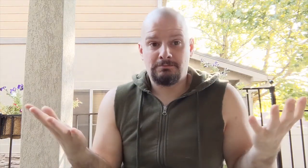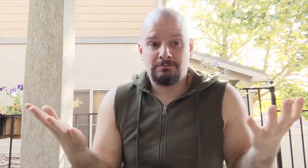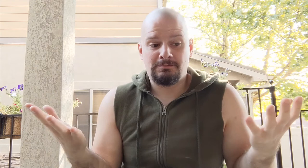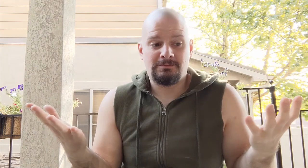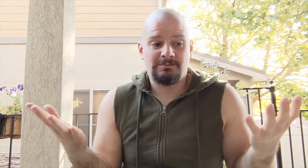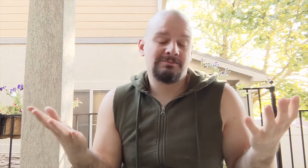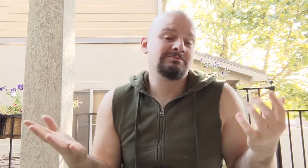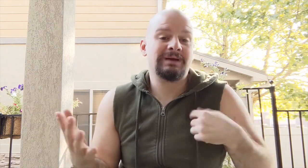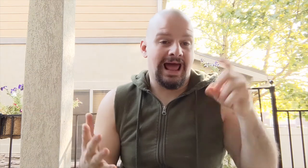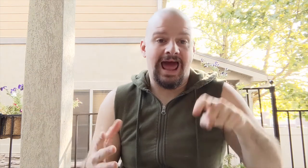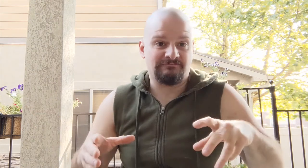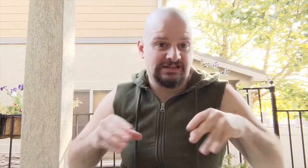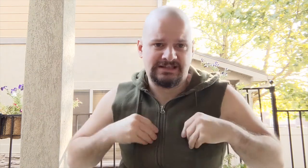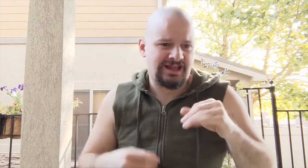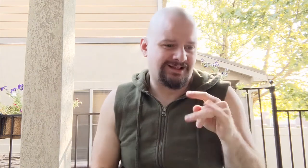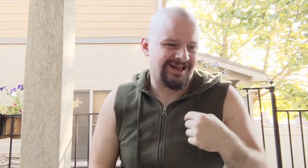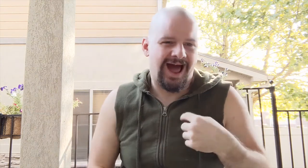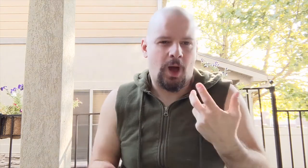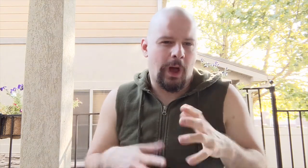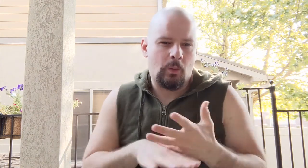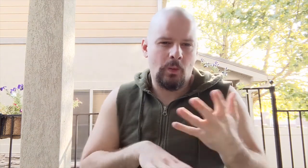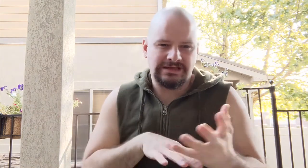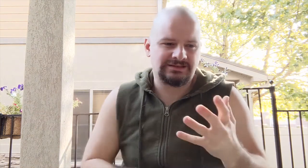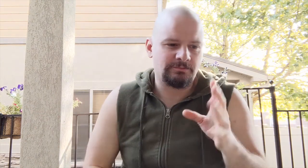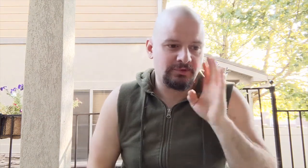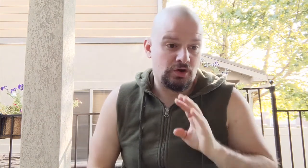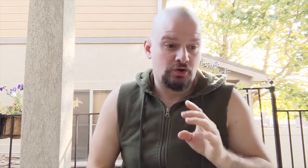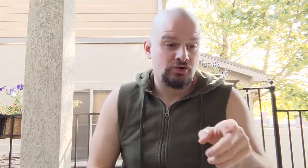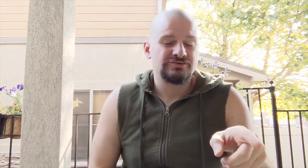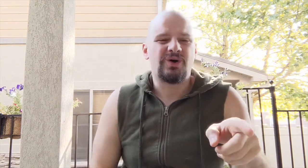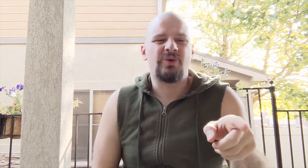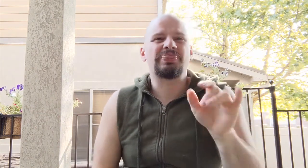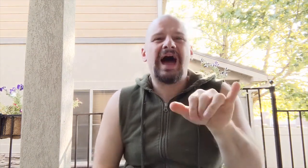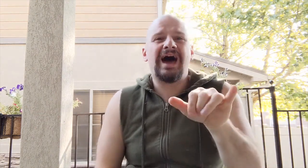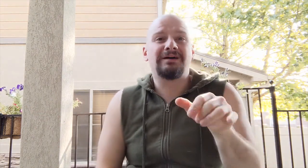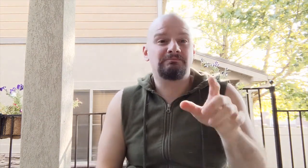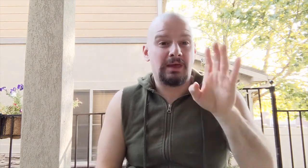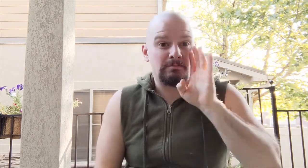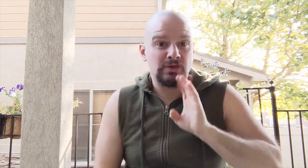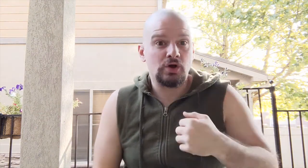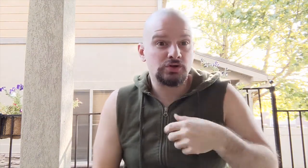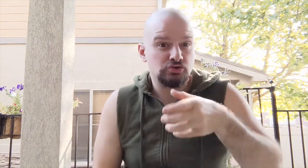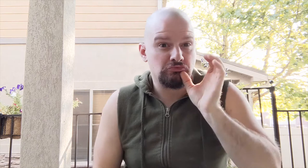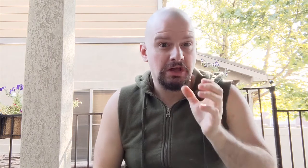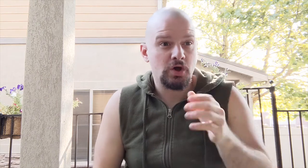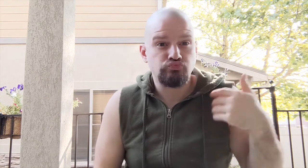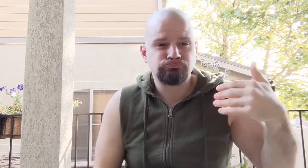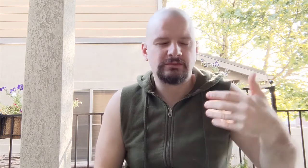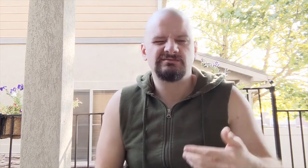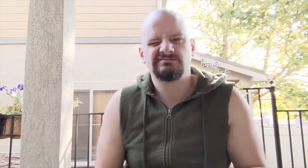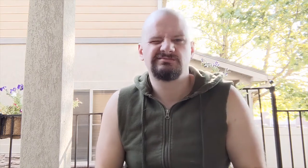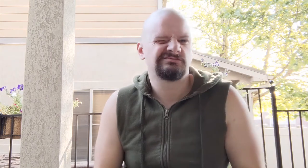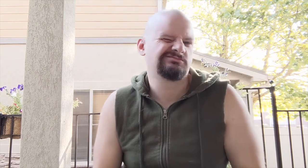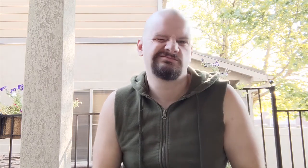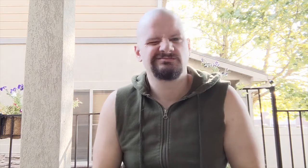I had to drink all up, I don't like wasting beer. I wouldn't drink this beer as often as others